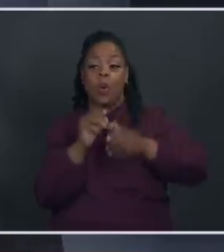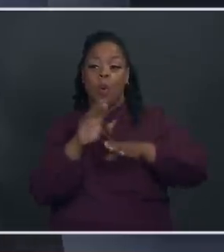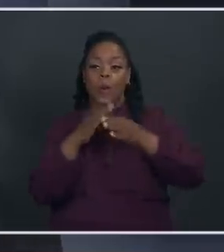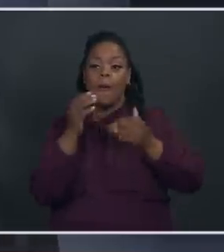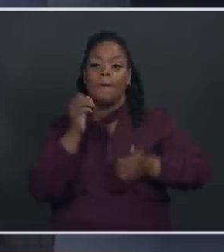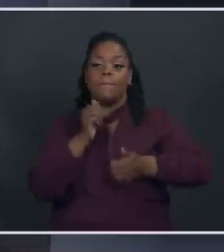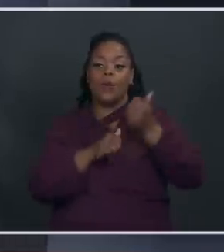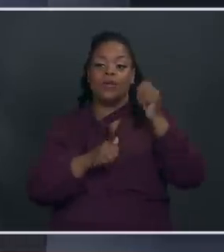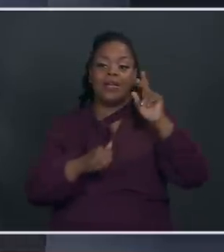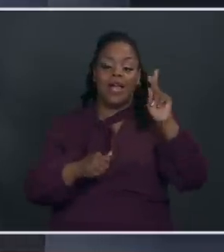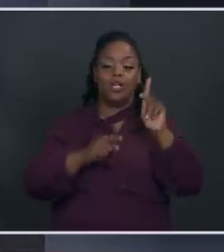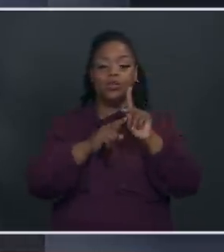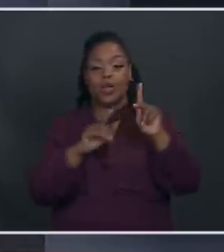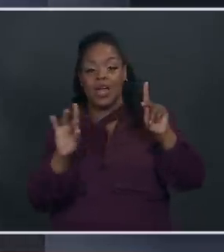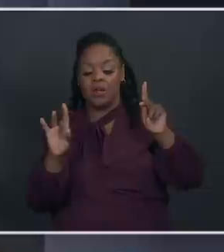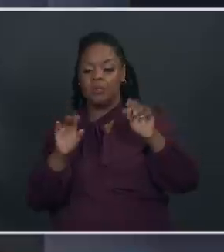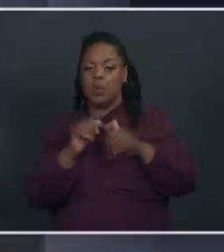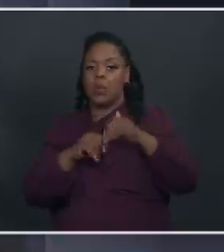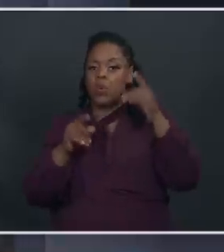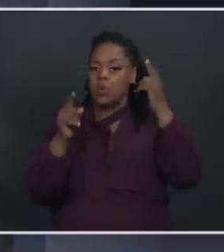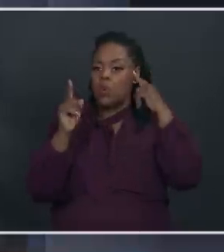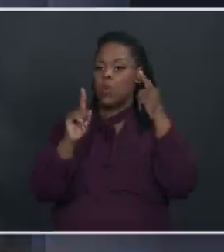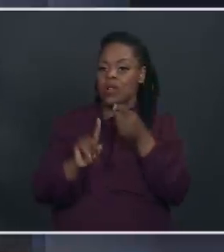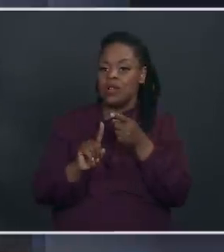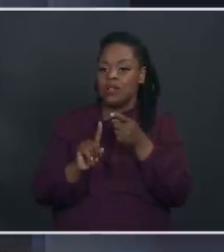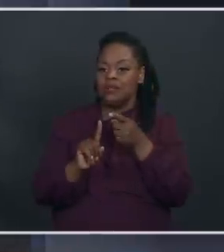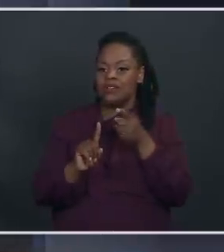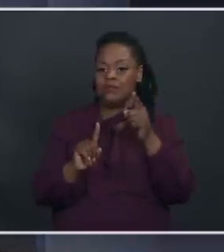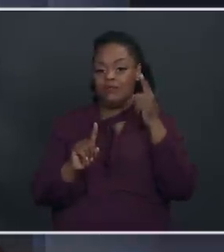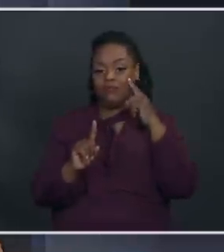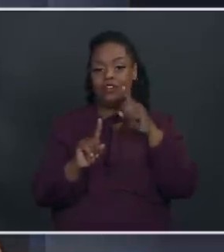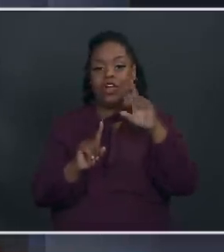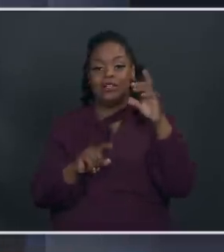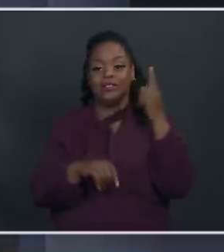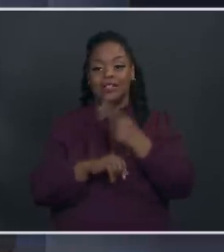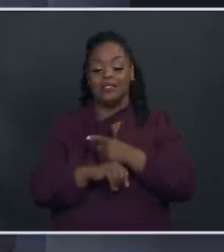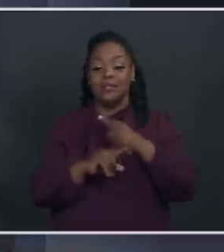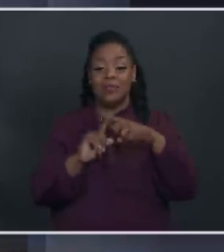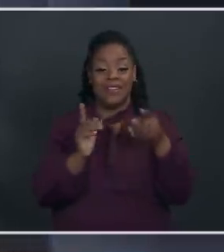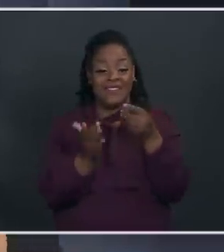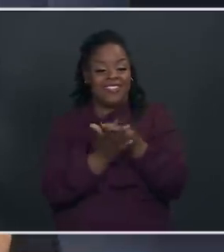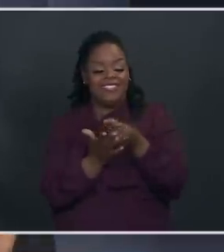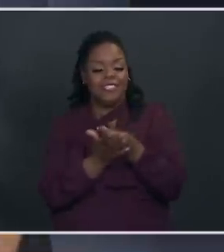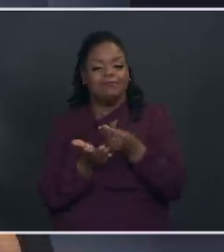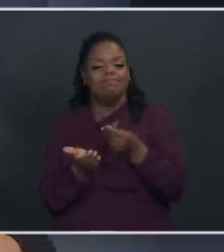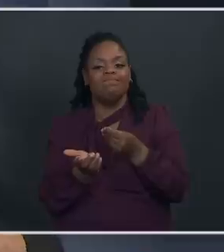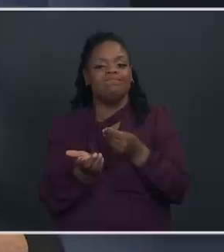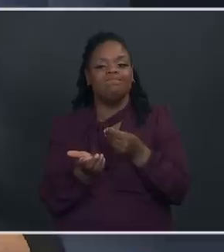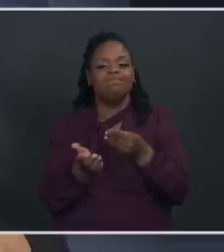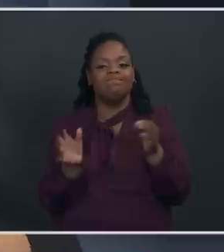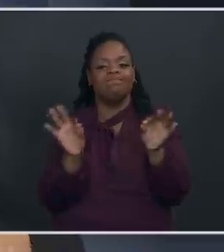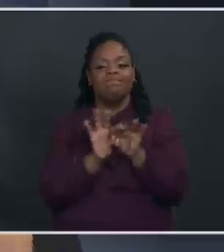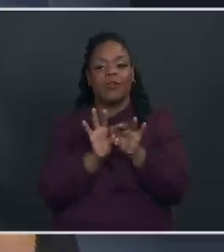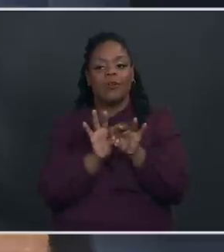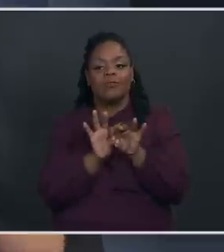But one of the reasons that this -- the funding for safe reopening, for getting schools the equipment,